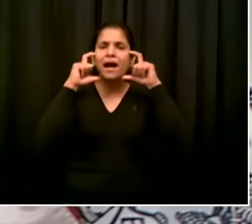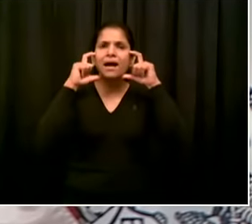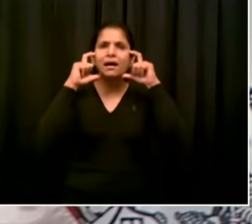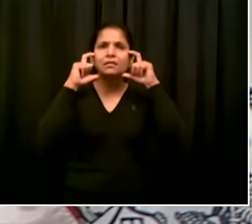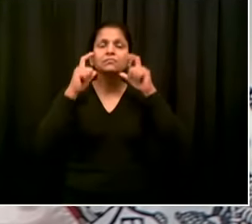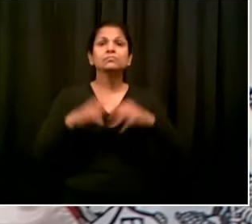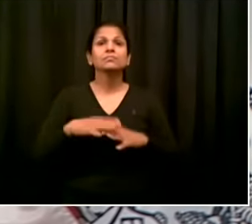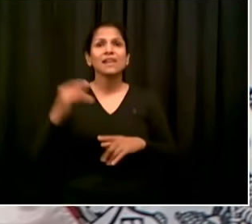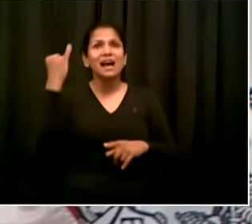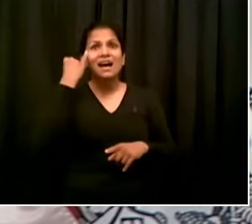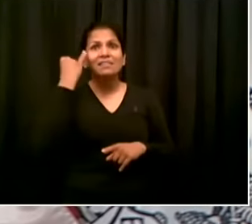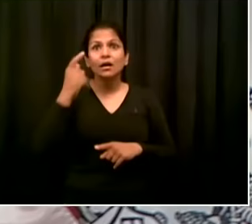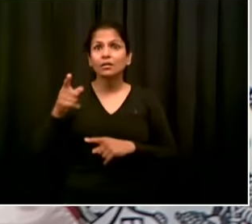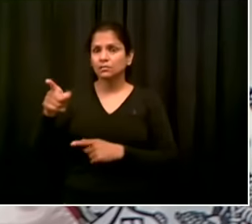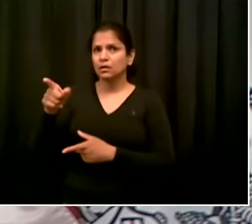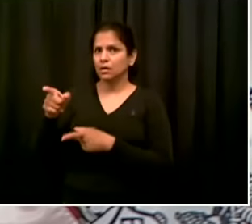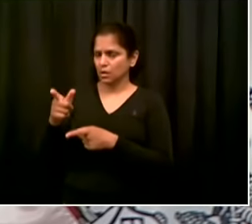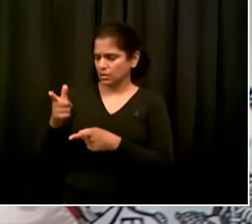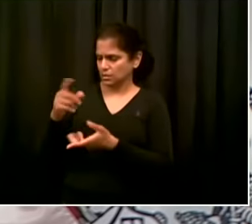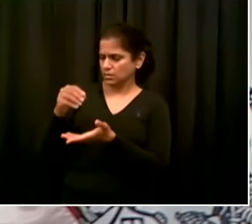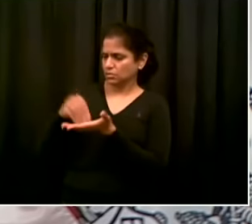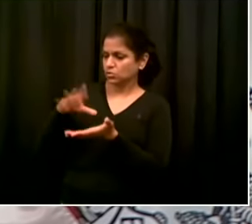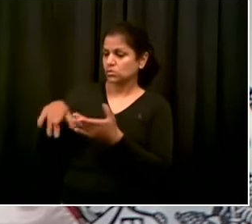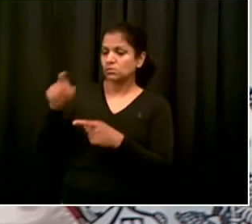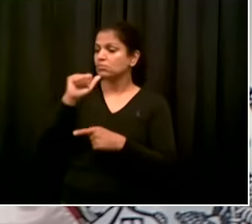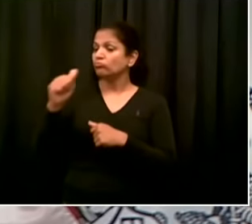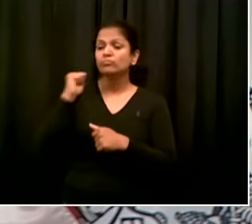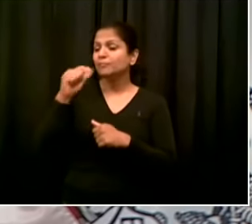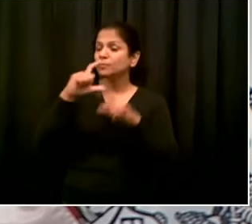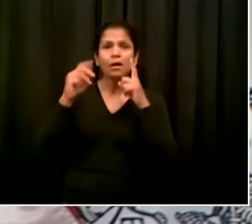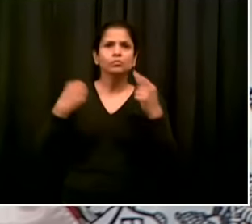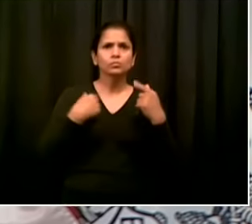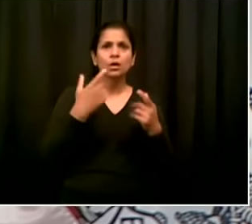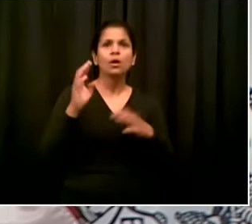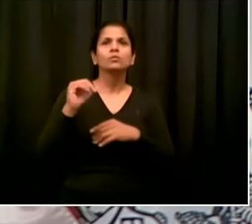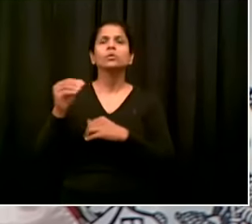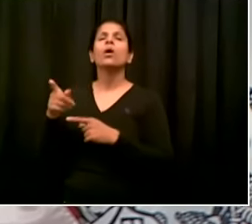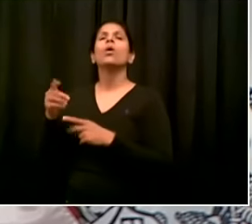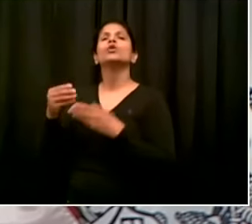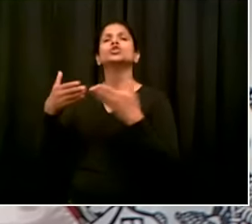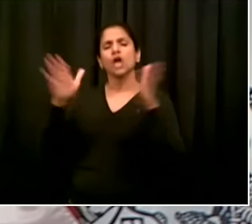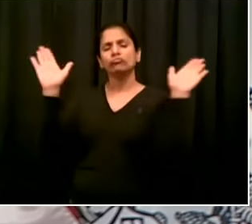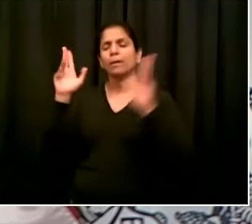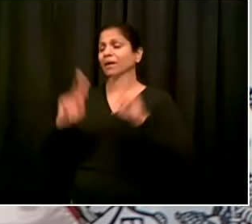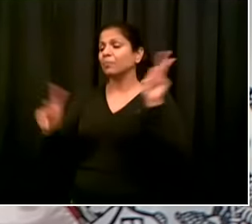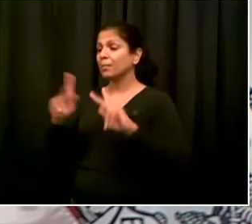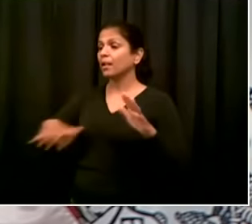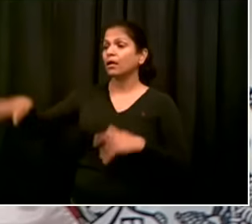ZIP CODES TO MAKE SURE THAT THEY ARE IN DEPARTMENT OF HEALTH COMPLIANCE. THANK YOU FOR